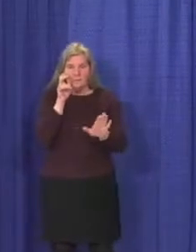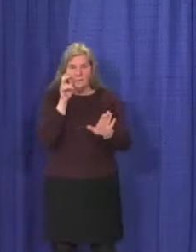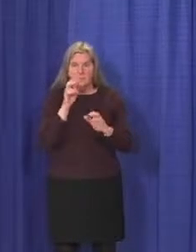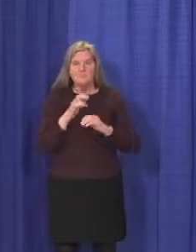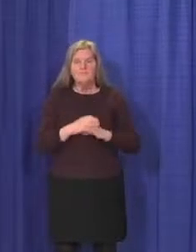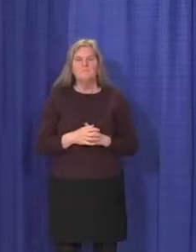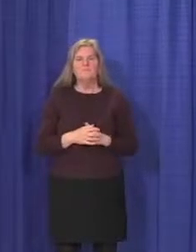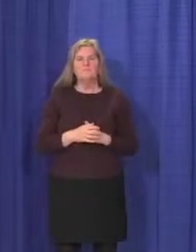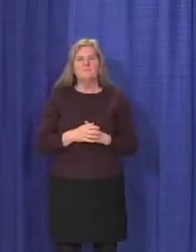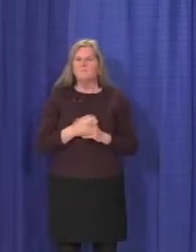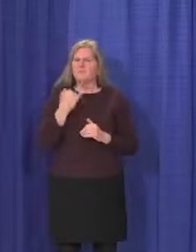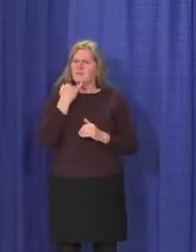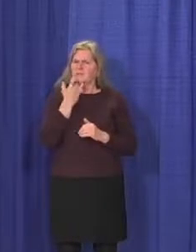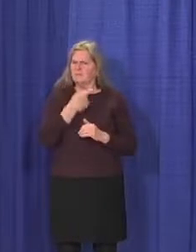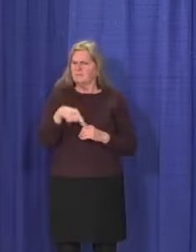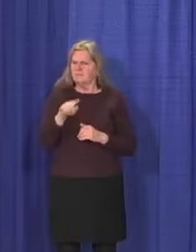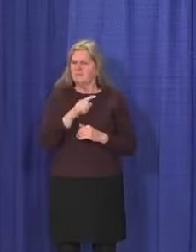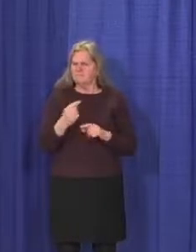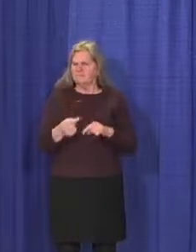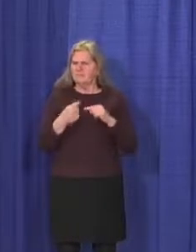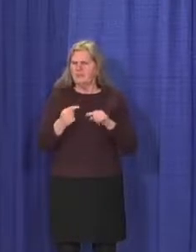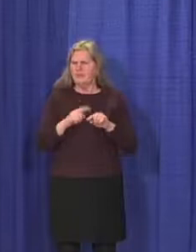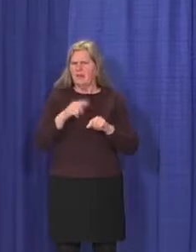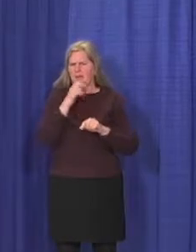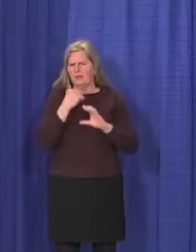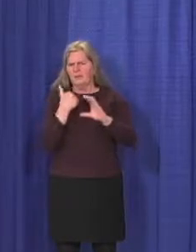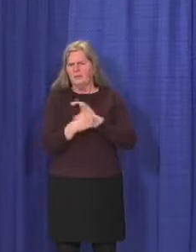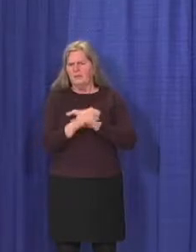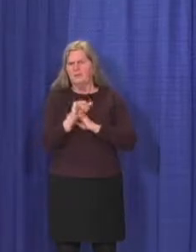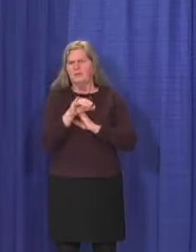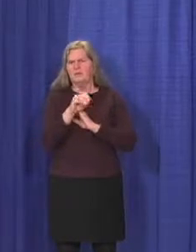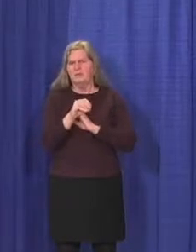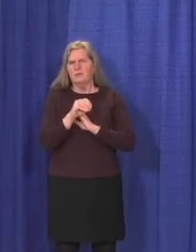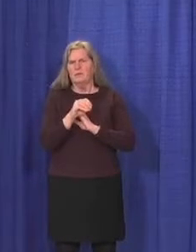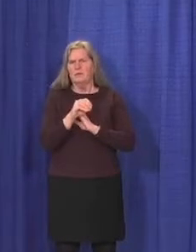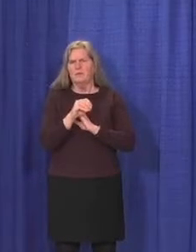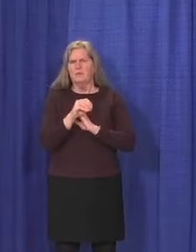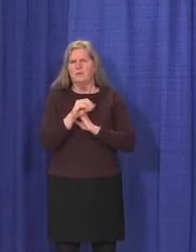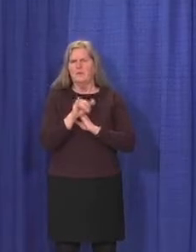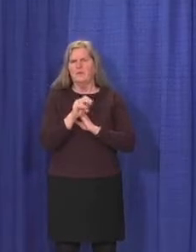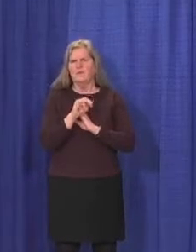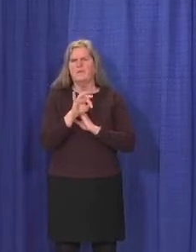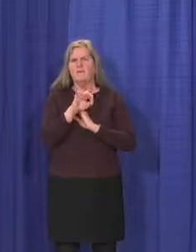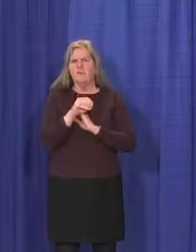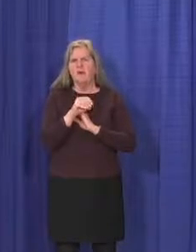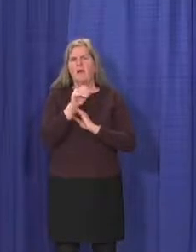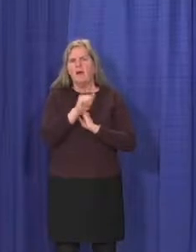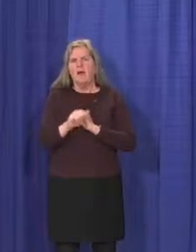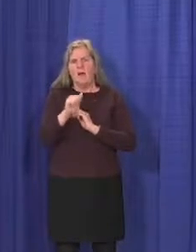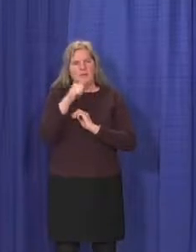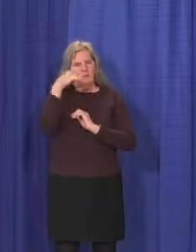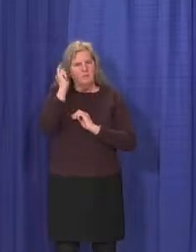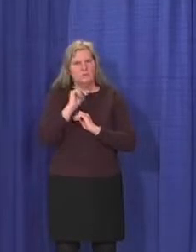I'd like to verify everyone can hear us. If any reporters are having a problem please e-mail